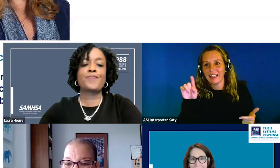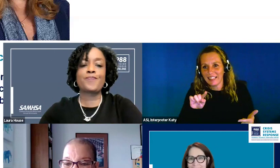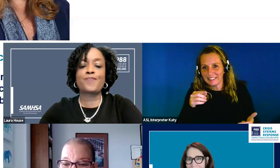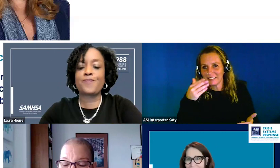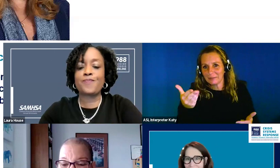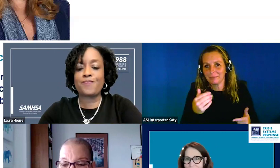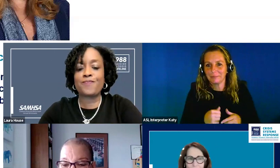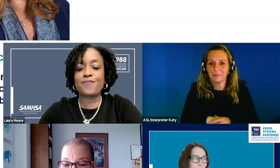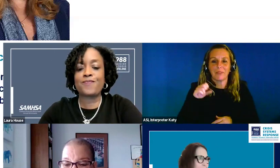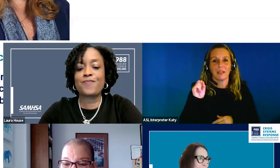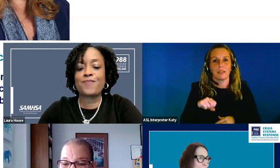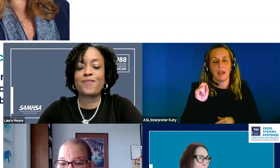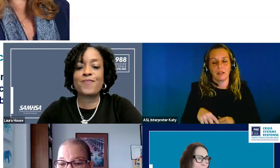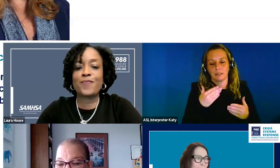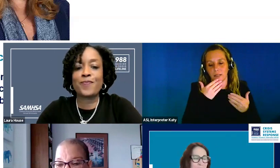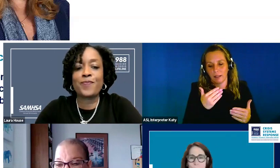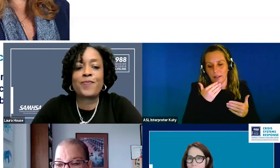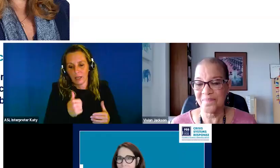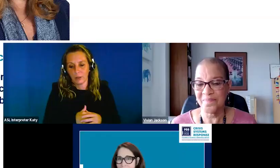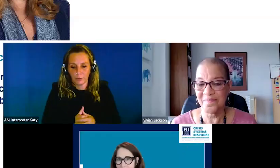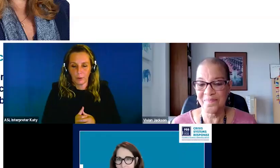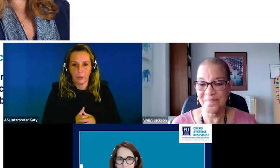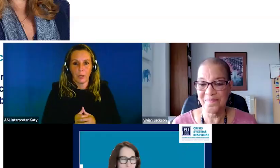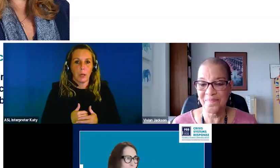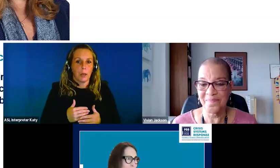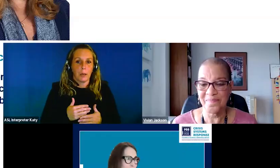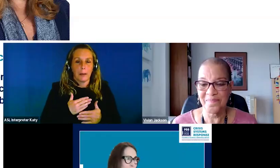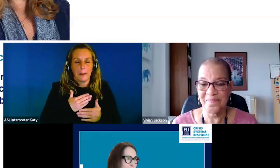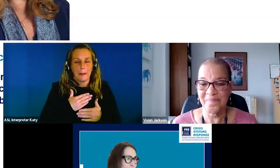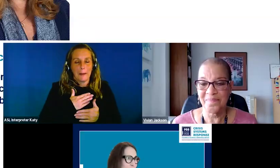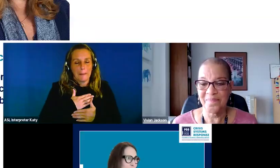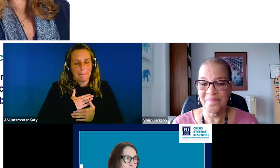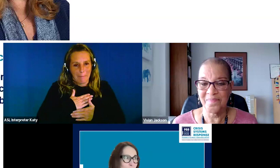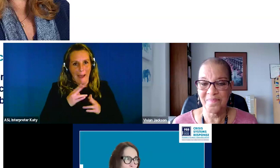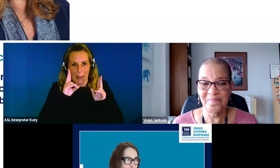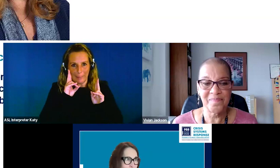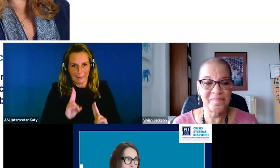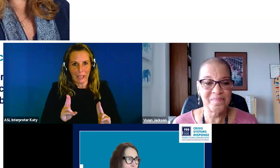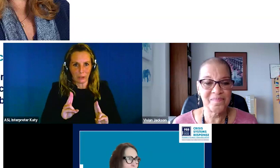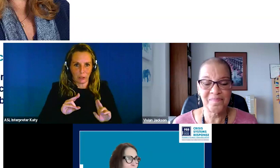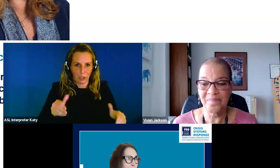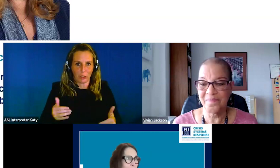Yeah, Thank you. It is my distinct pleasure to introduce to you Jill Mayes.